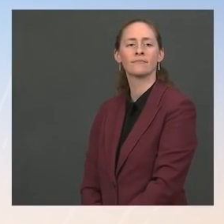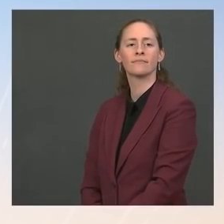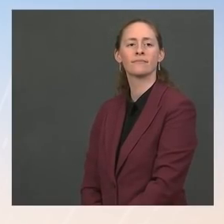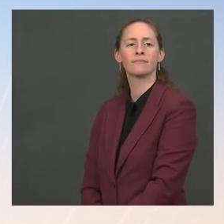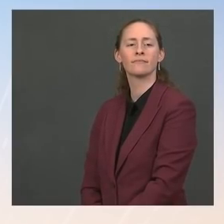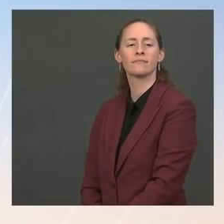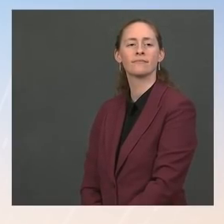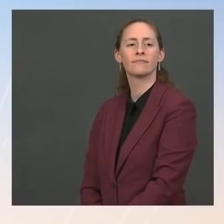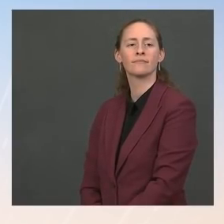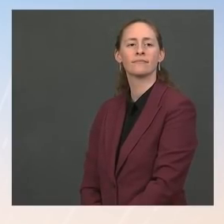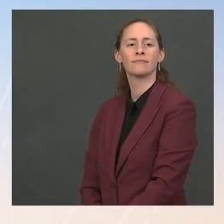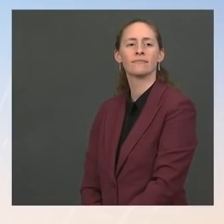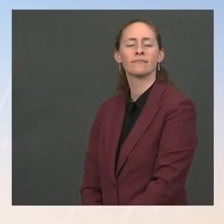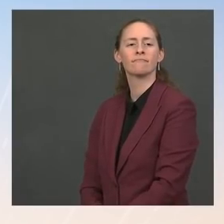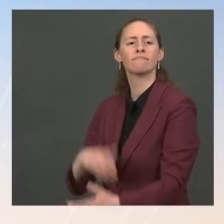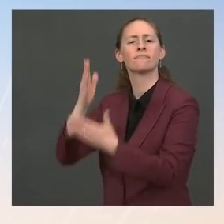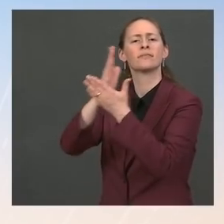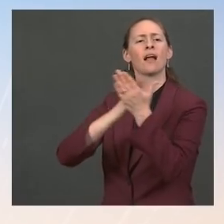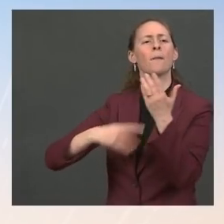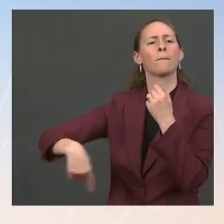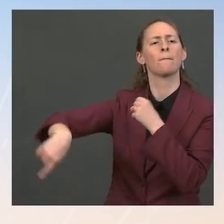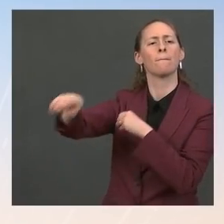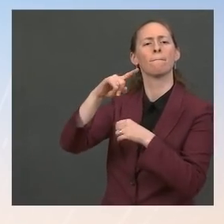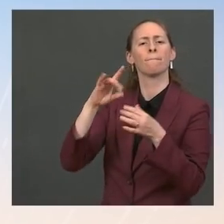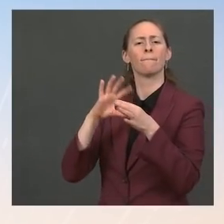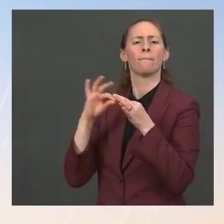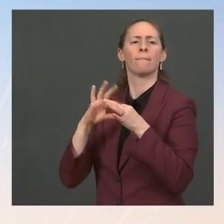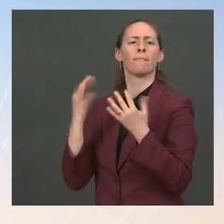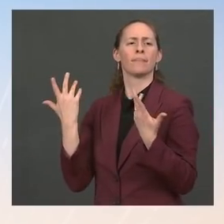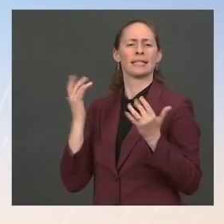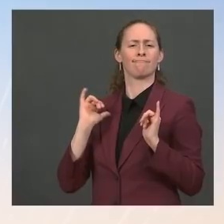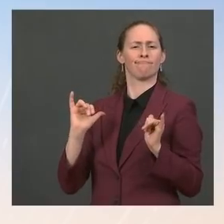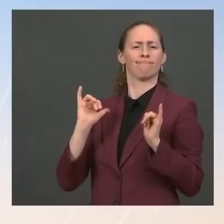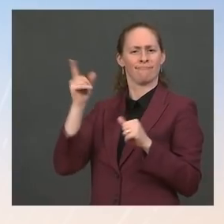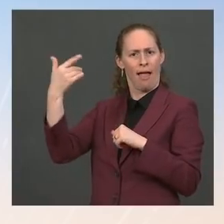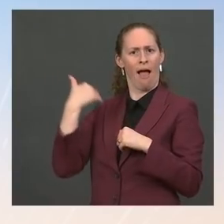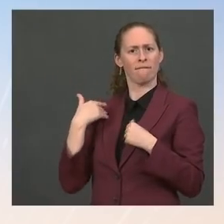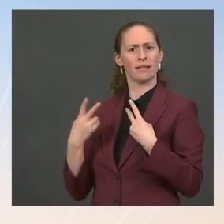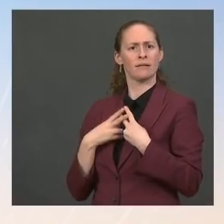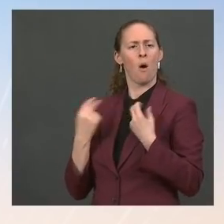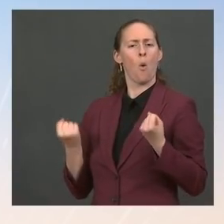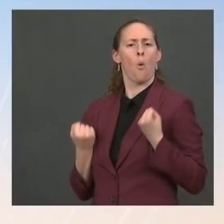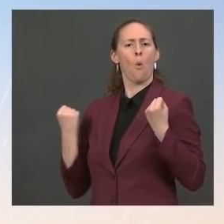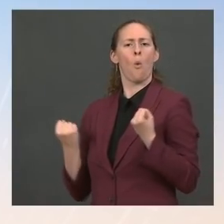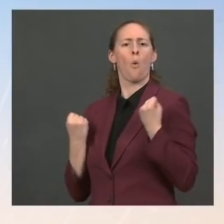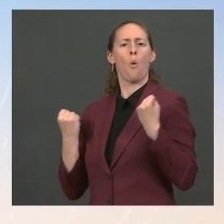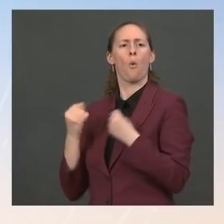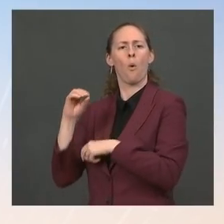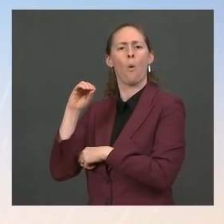to mitigate these high gas prices as opposed to waiting for the BIF money to be implemented